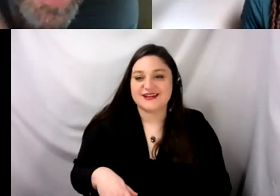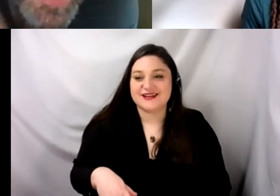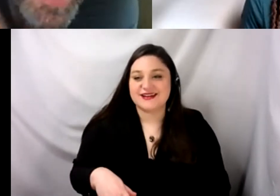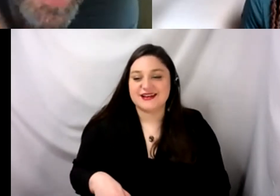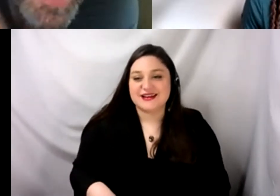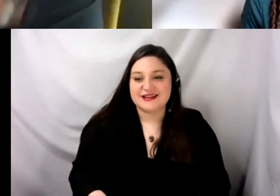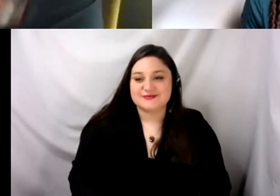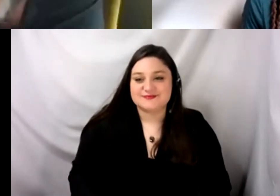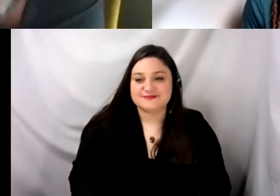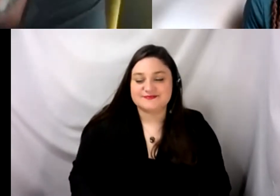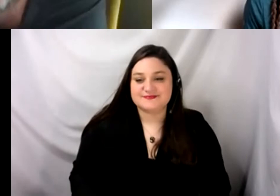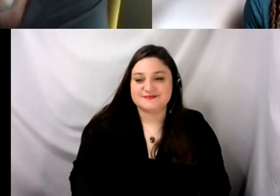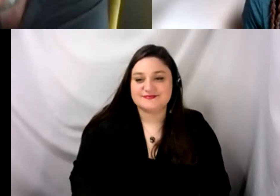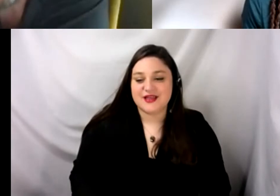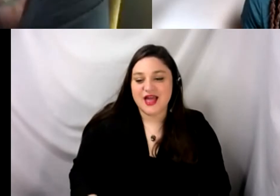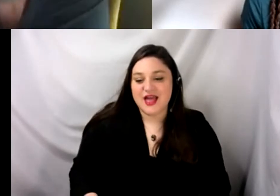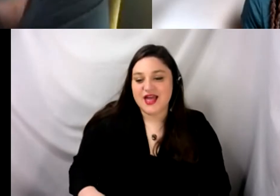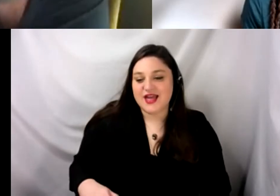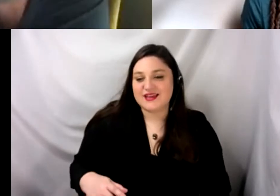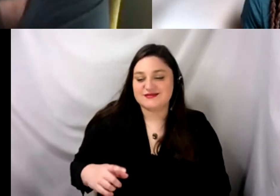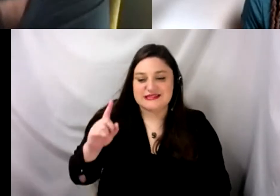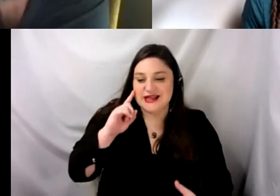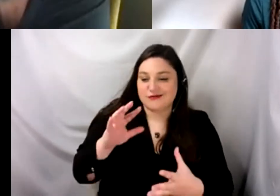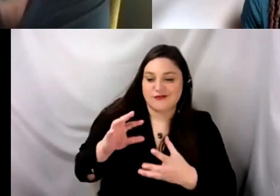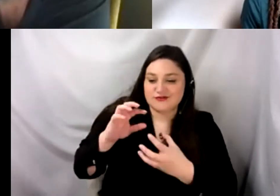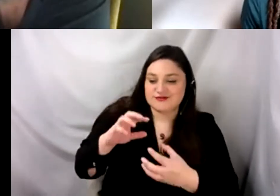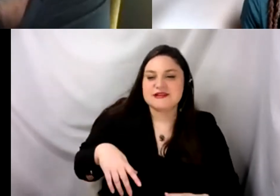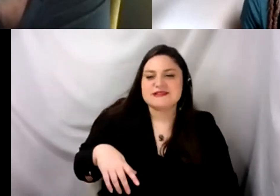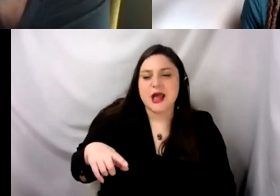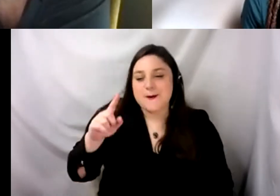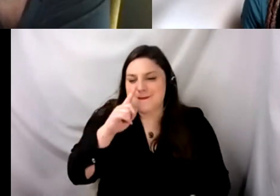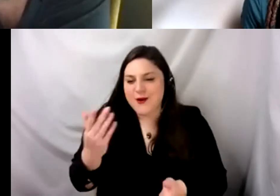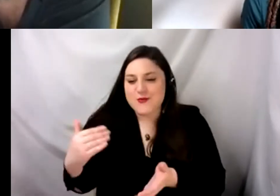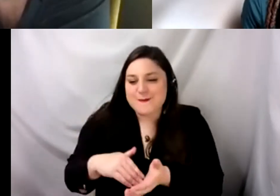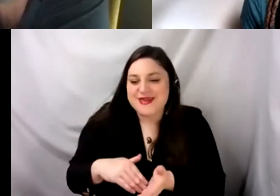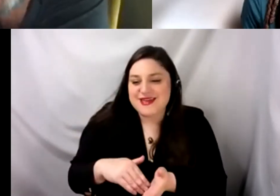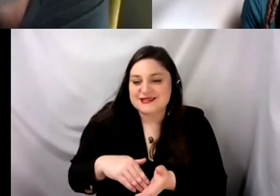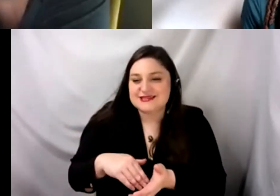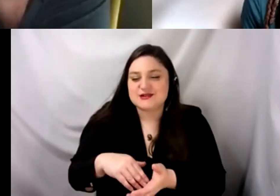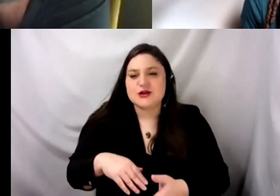specific situations. Can you repeat it? So you have students coming from out of state as performers